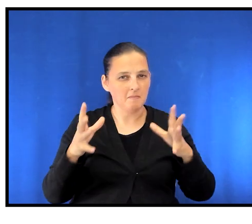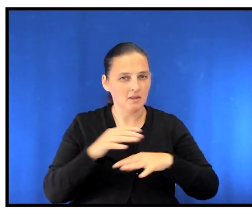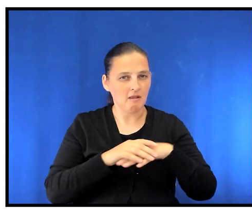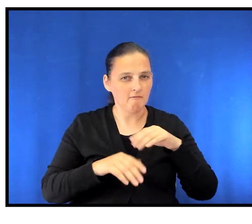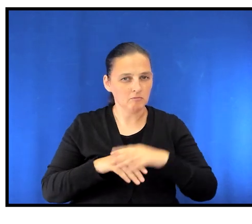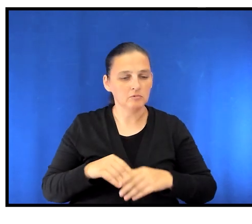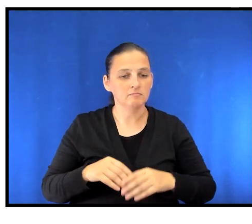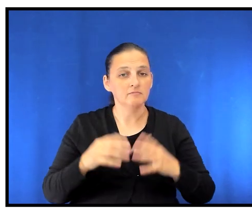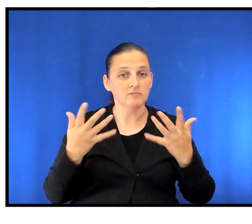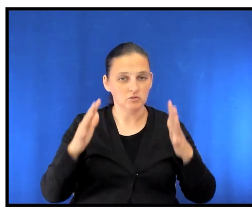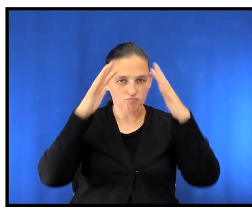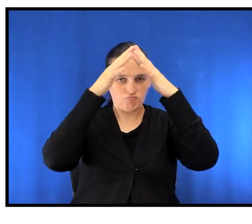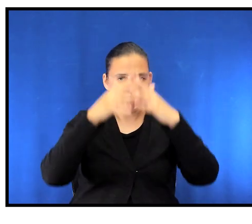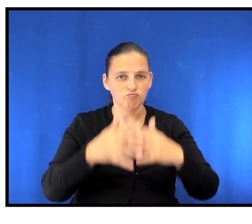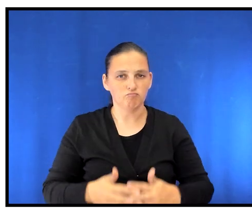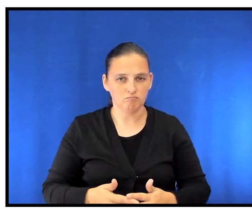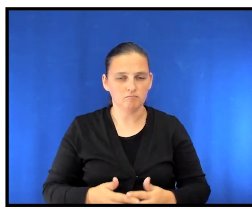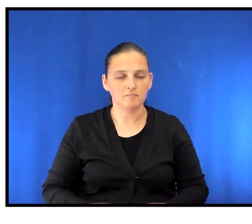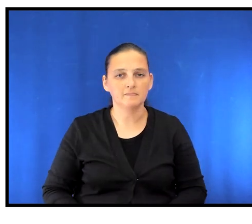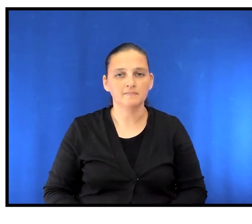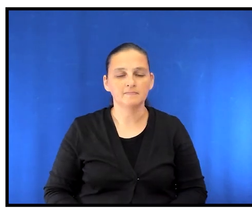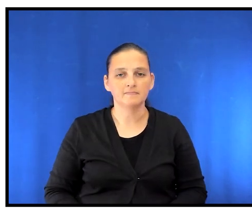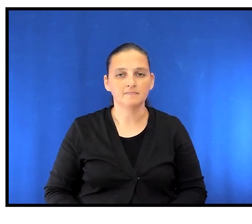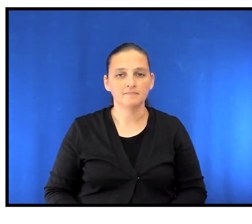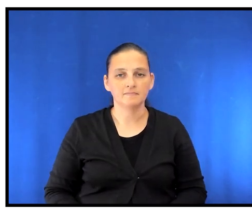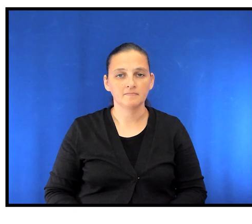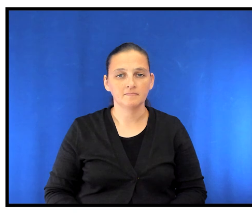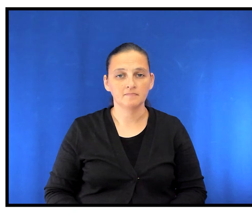Then back down again. It is all right to raise your arms